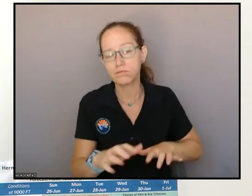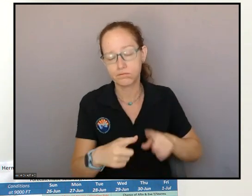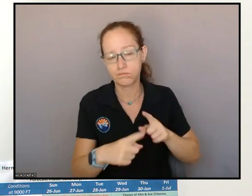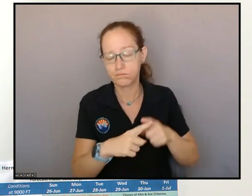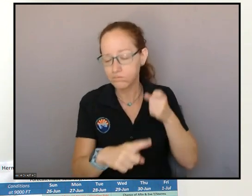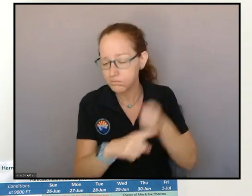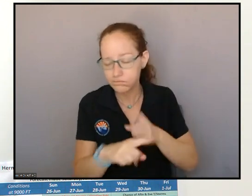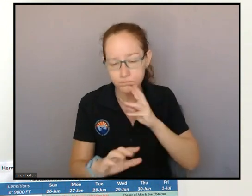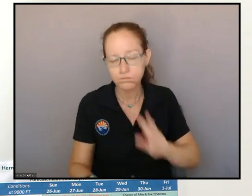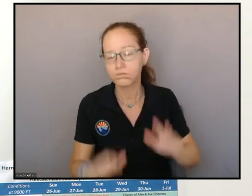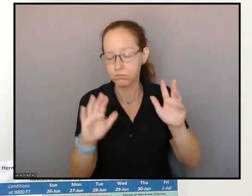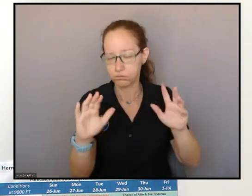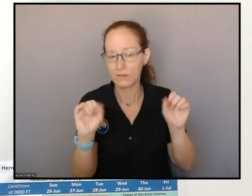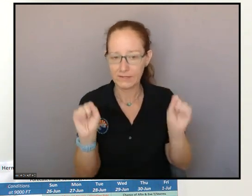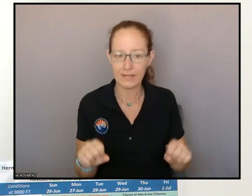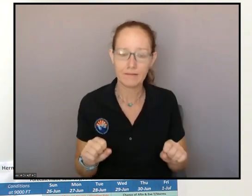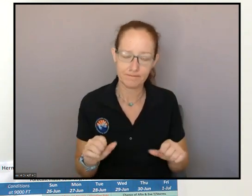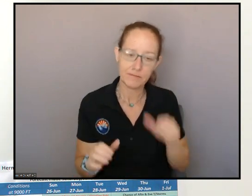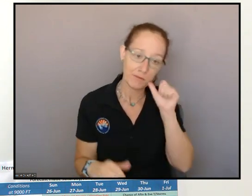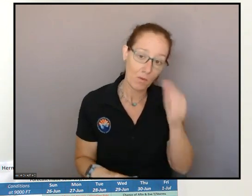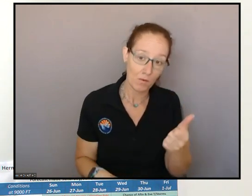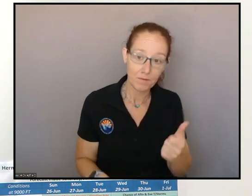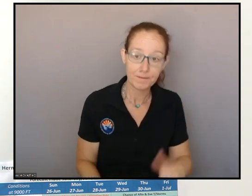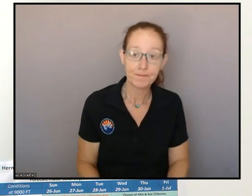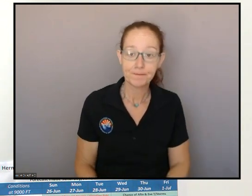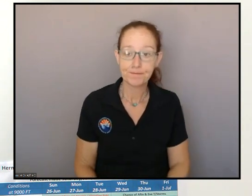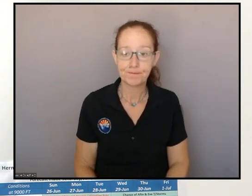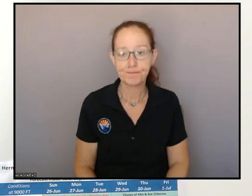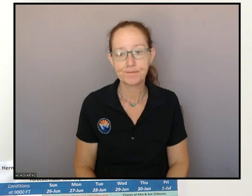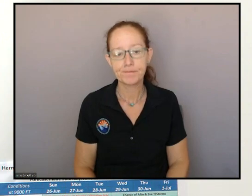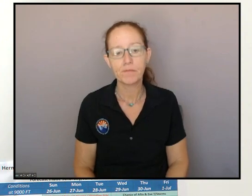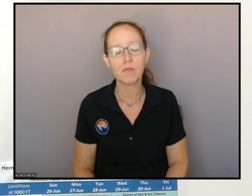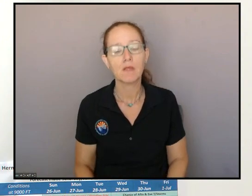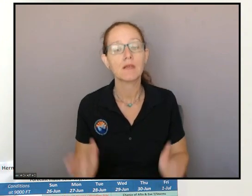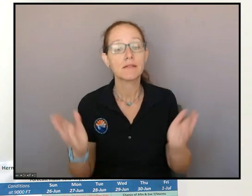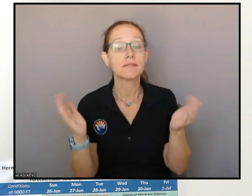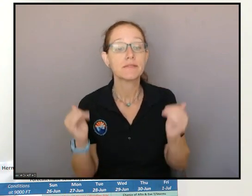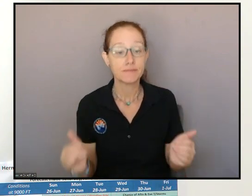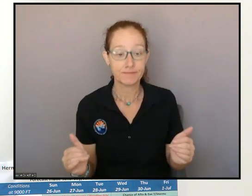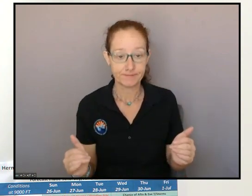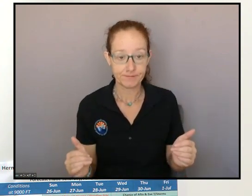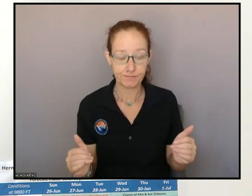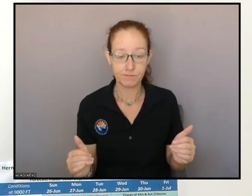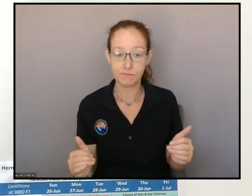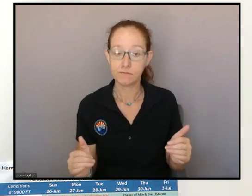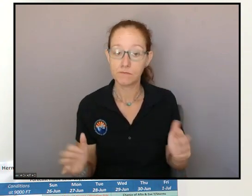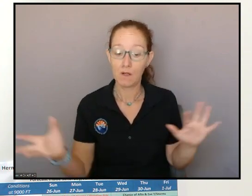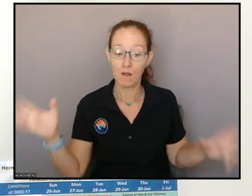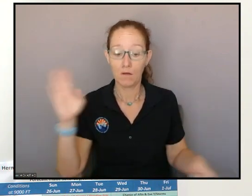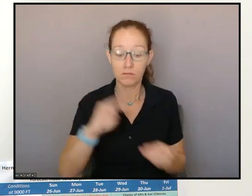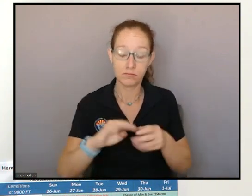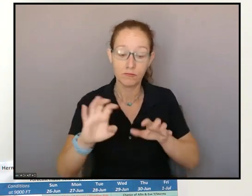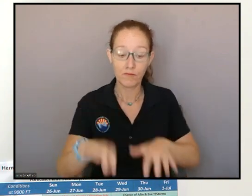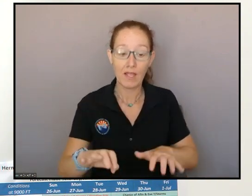Going to the next image. So, here our forecasted rain total through tomorrow night. Um this was put out by Albuquerque.